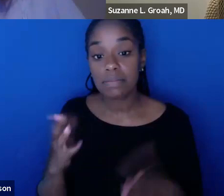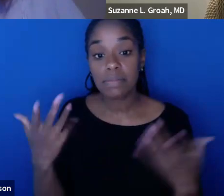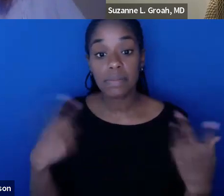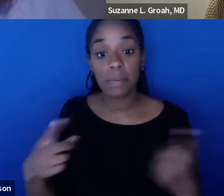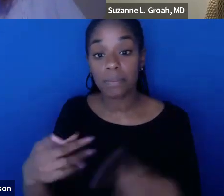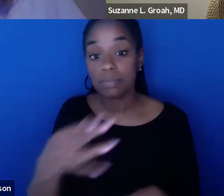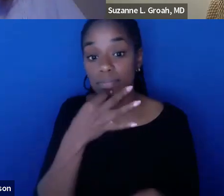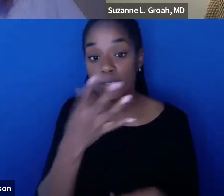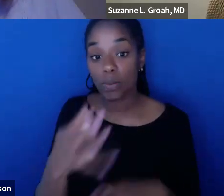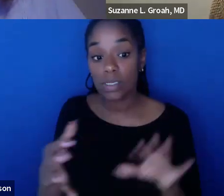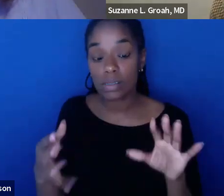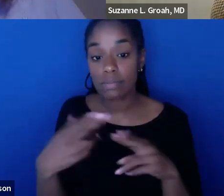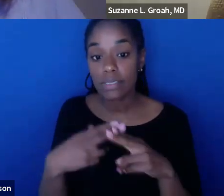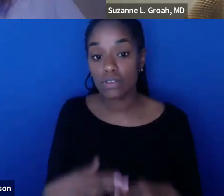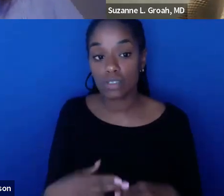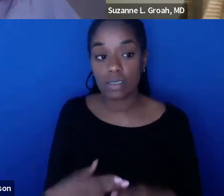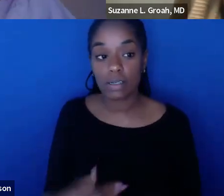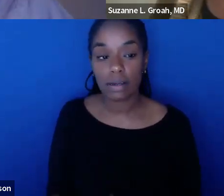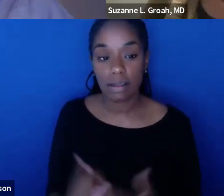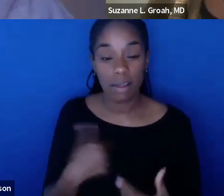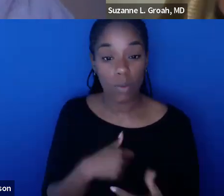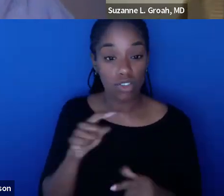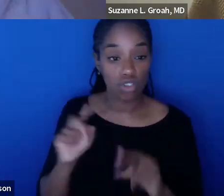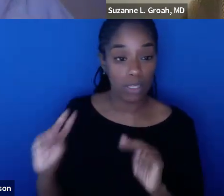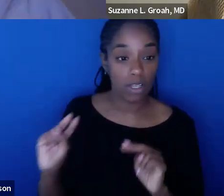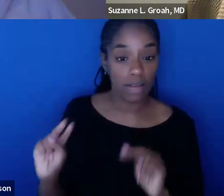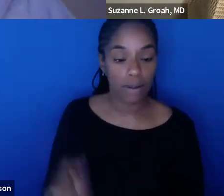want to mention that would be new that we should be looking out for? Yeah.